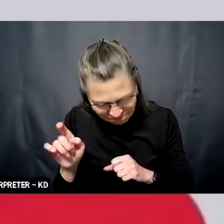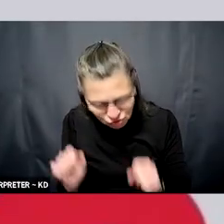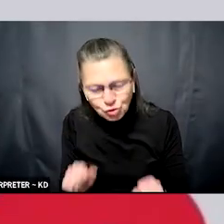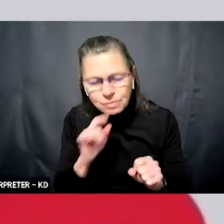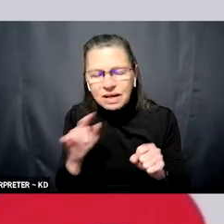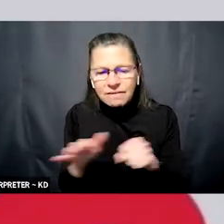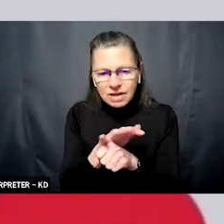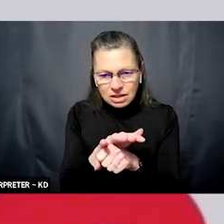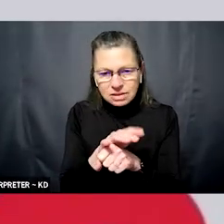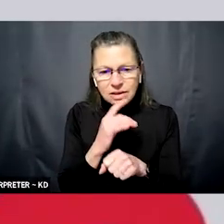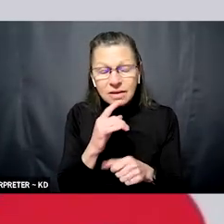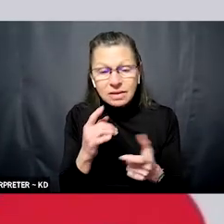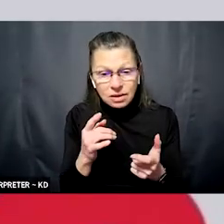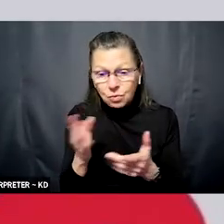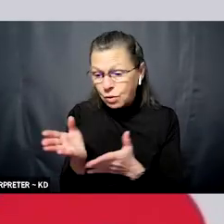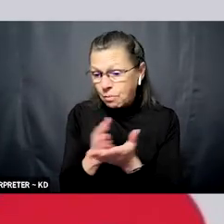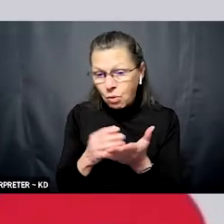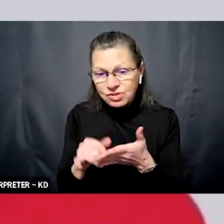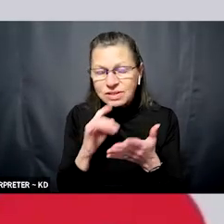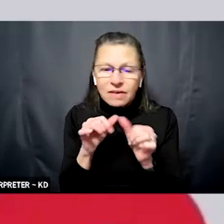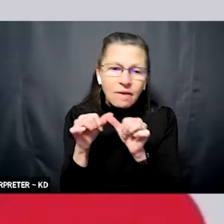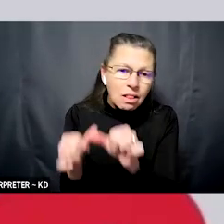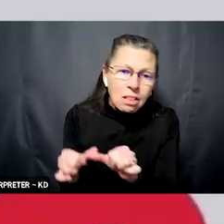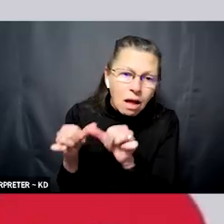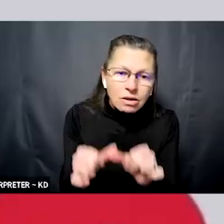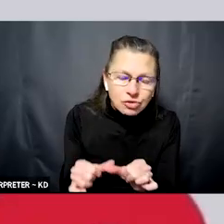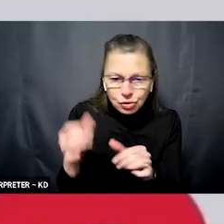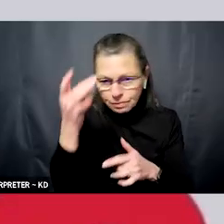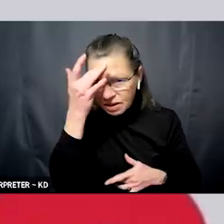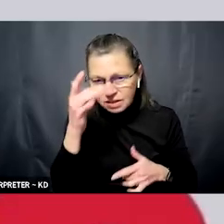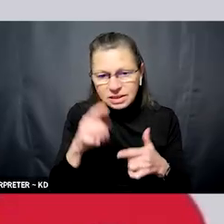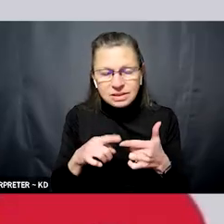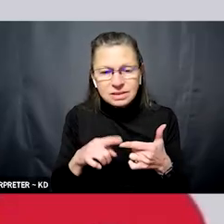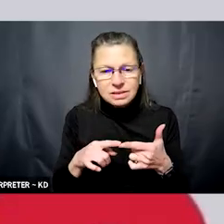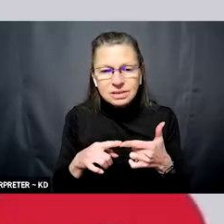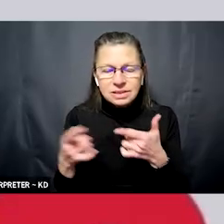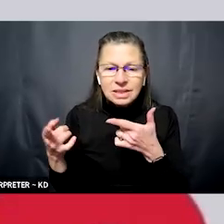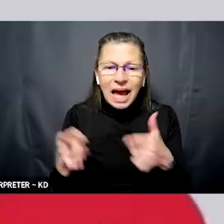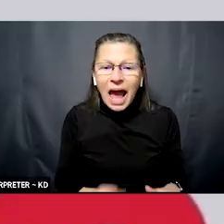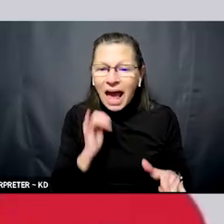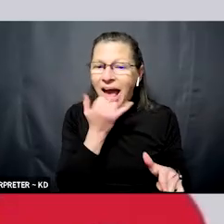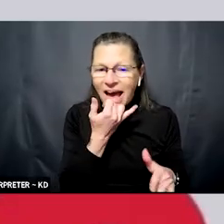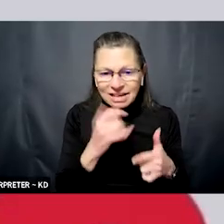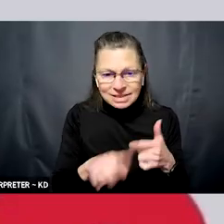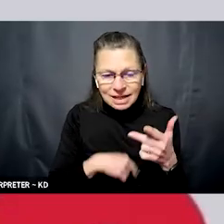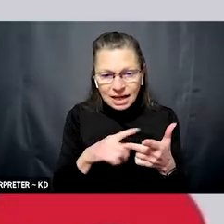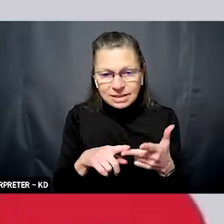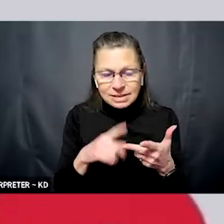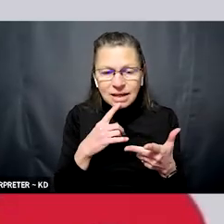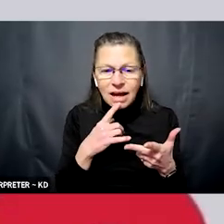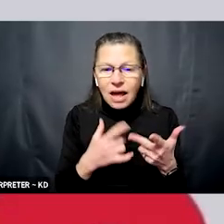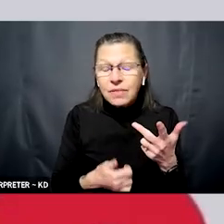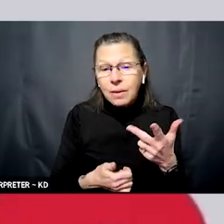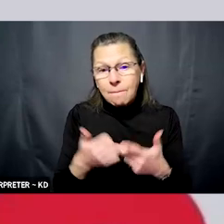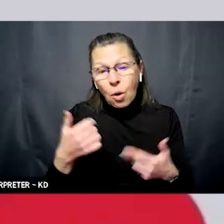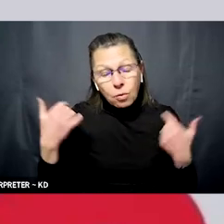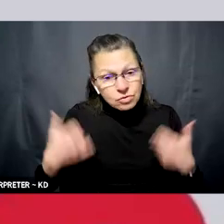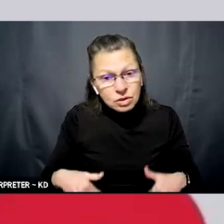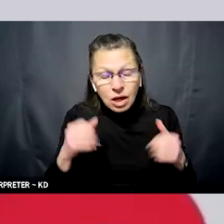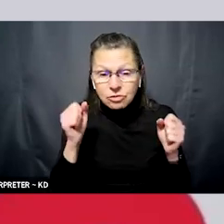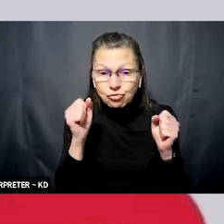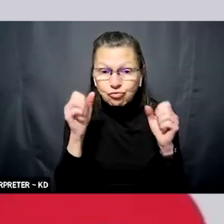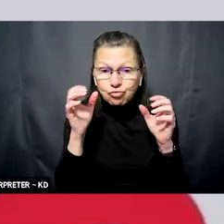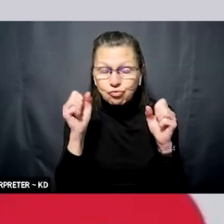were questions of long-term illnesses, accidents, and the most striking area in this stressful life